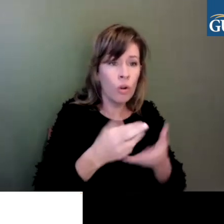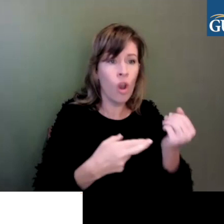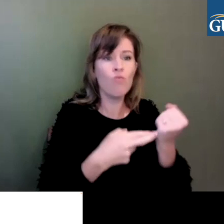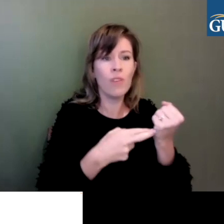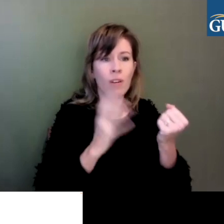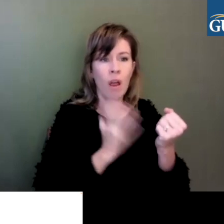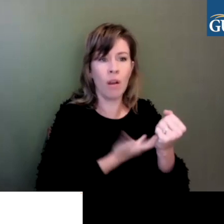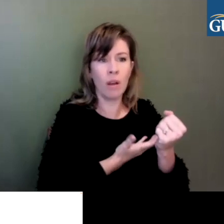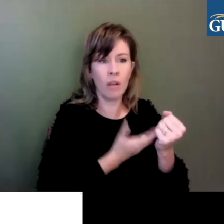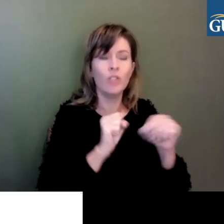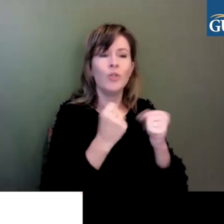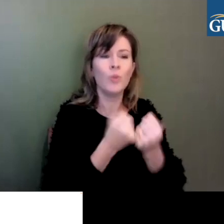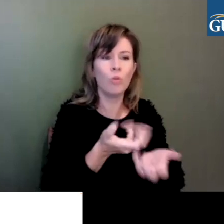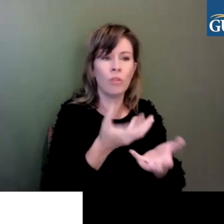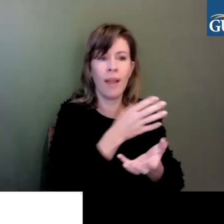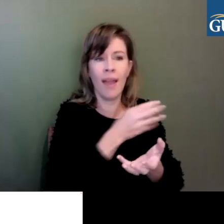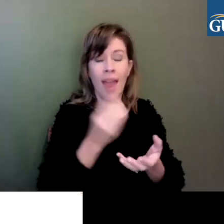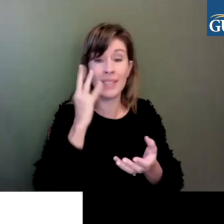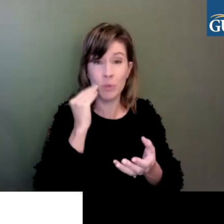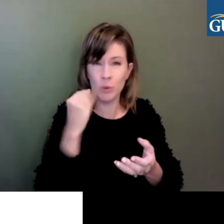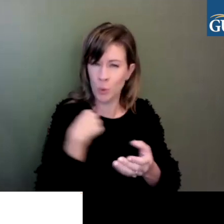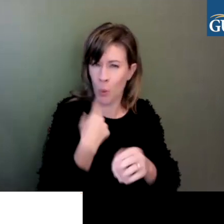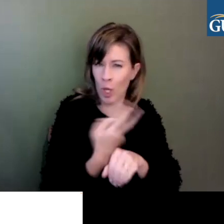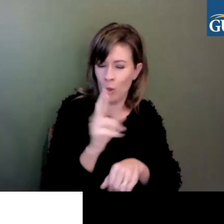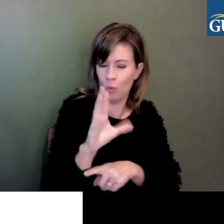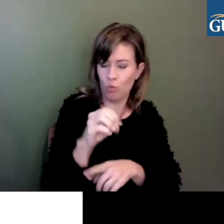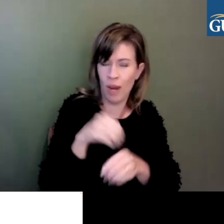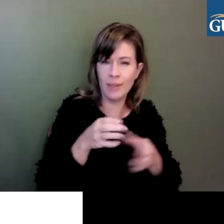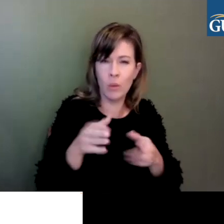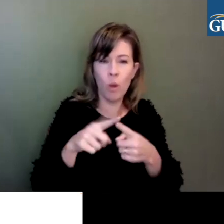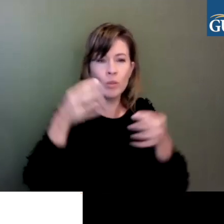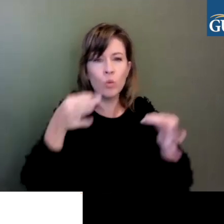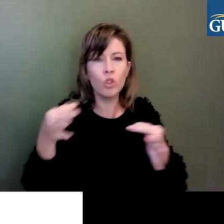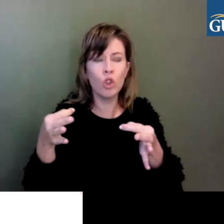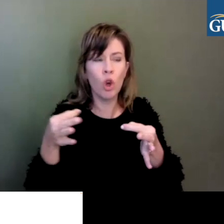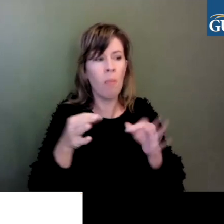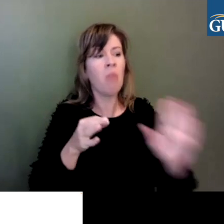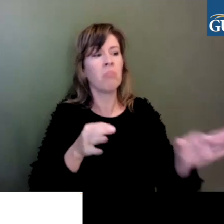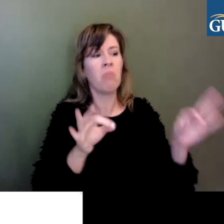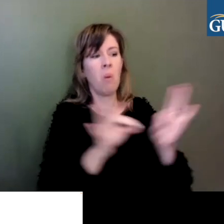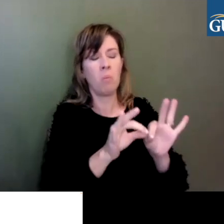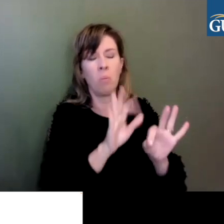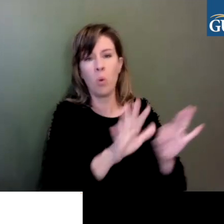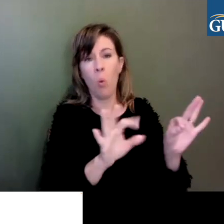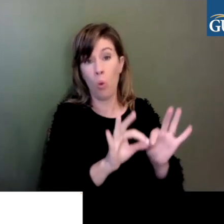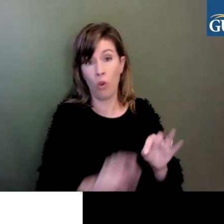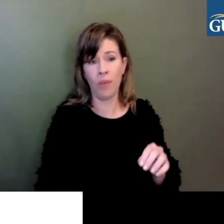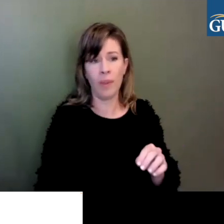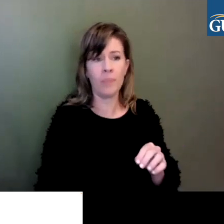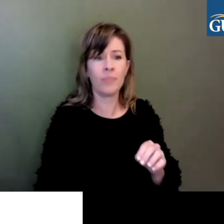society. We use race as these kind of ways that determine worth. So therefore, instead of just simply a social